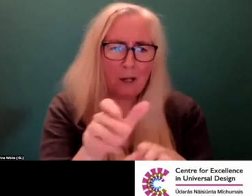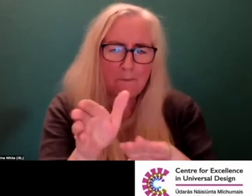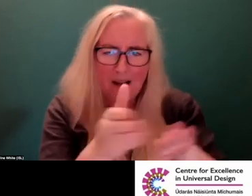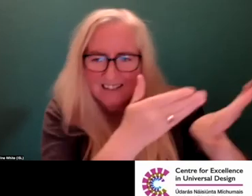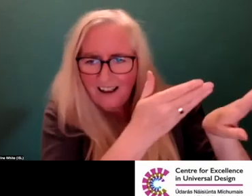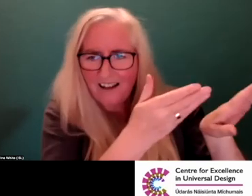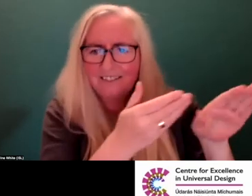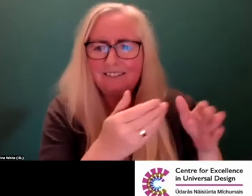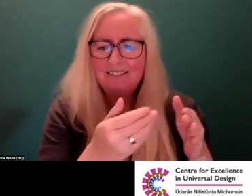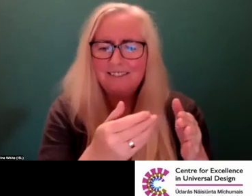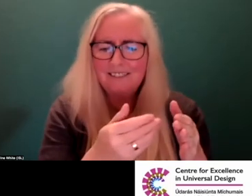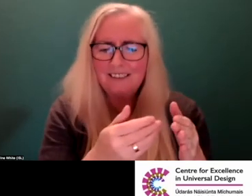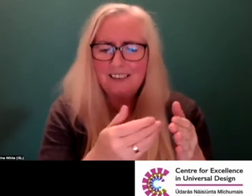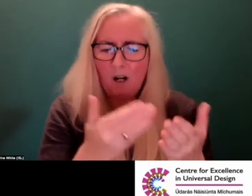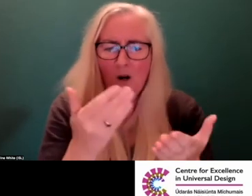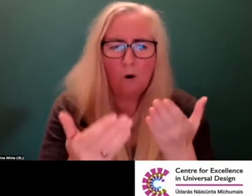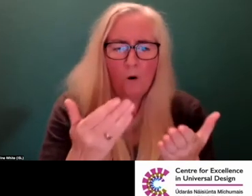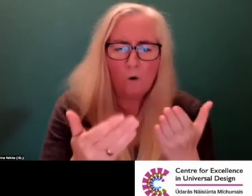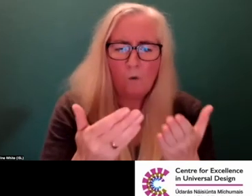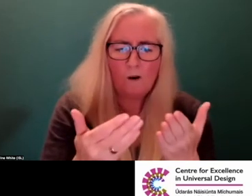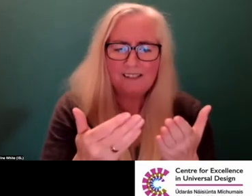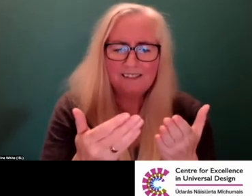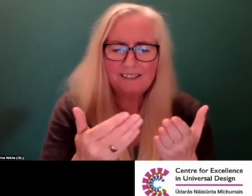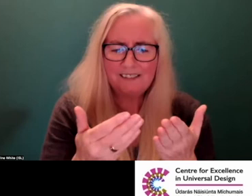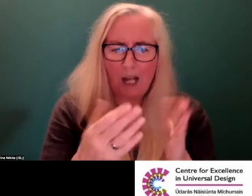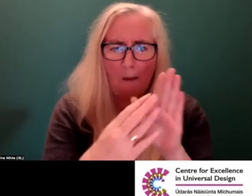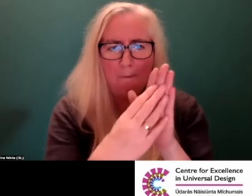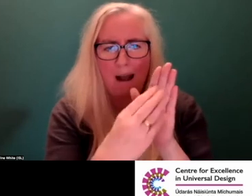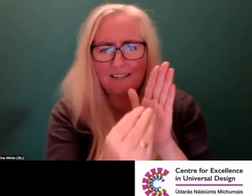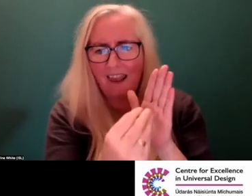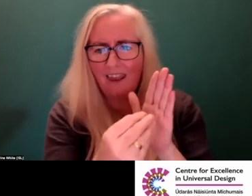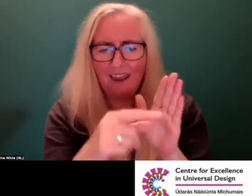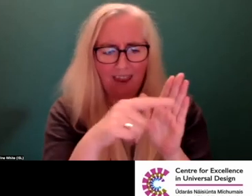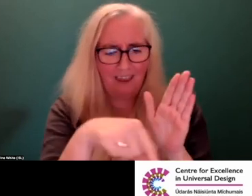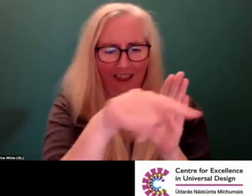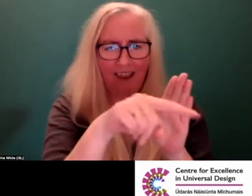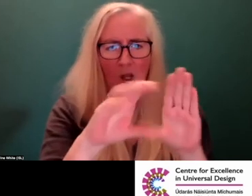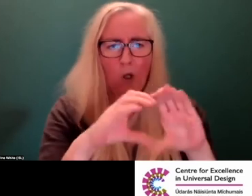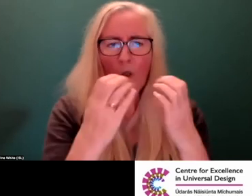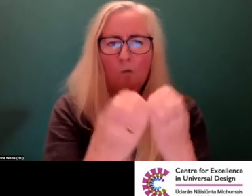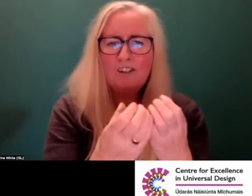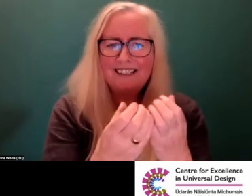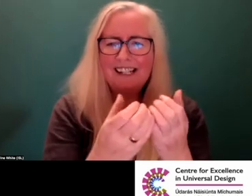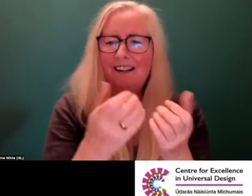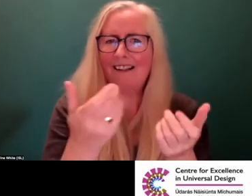passes on and how did -- what's the governance and ethics model of those communities?